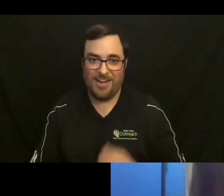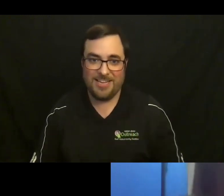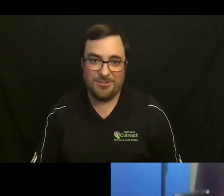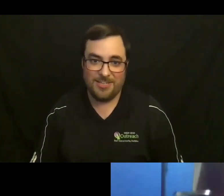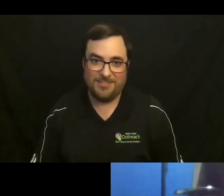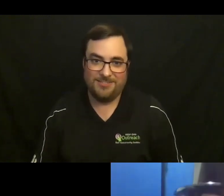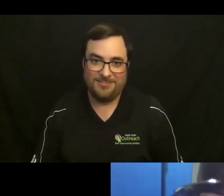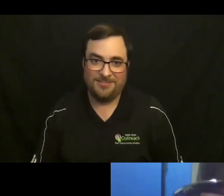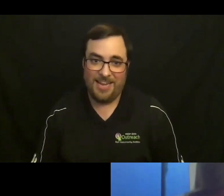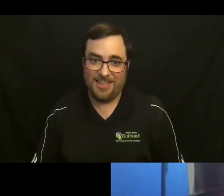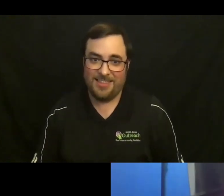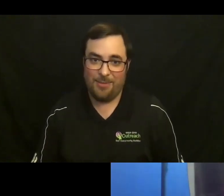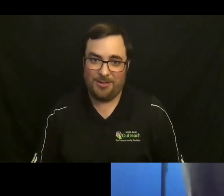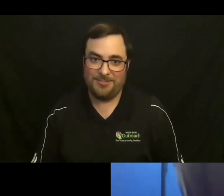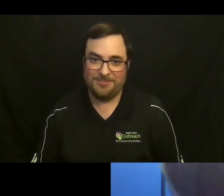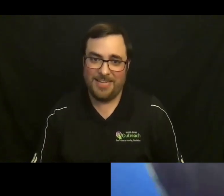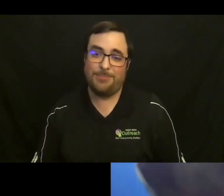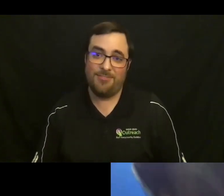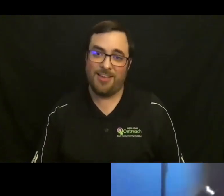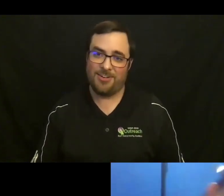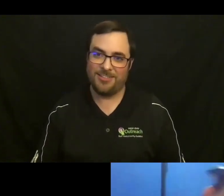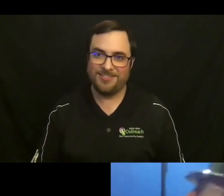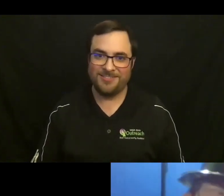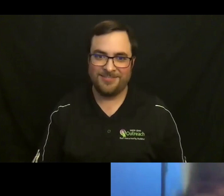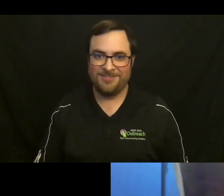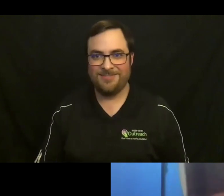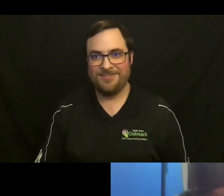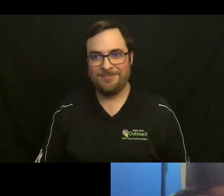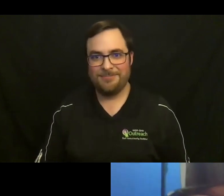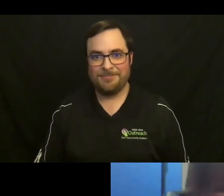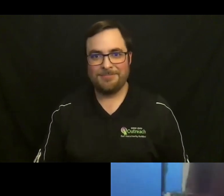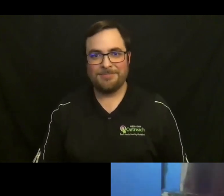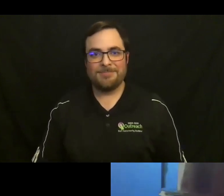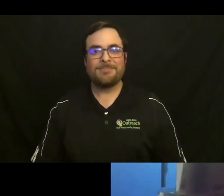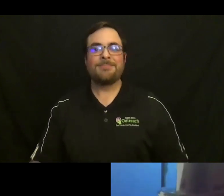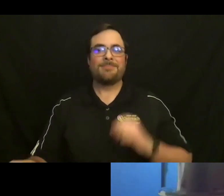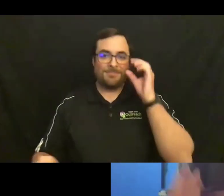I can do it because I'm strong. I like that part, that's my favorite.